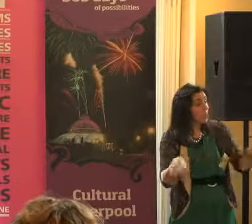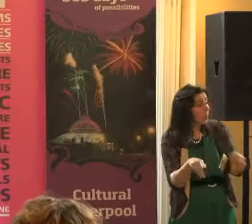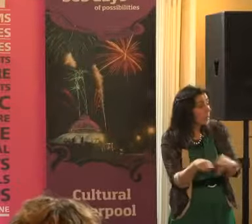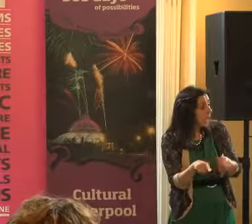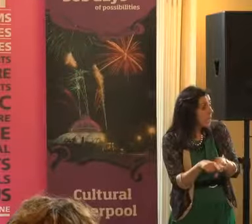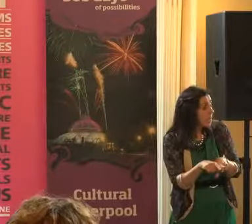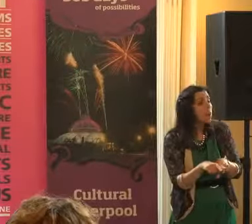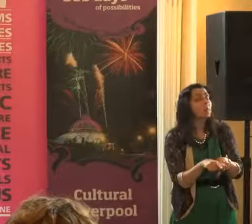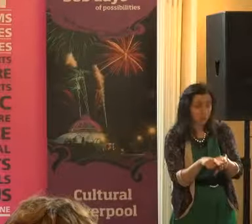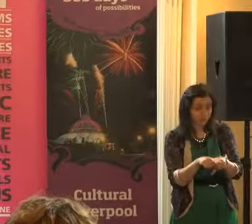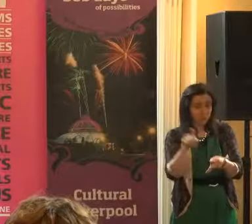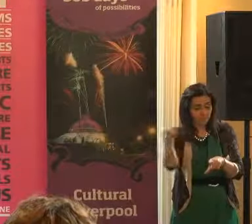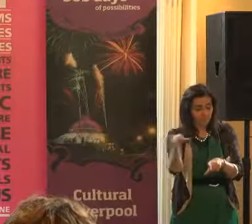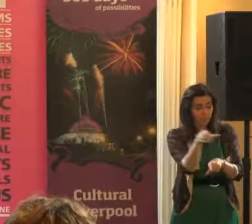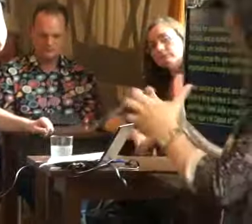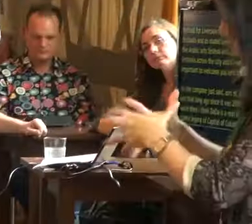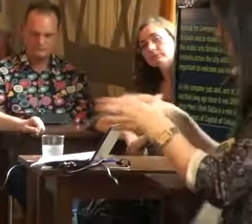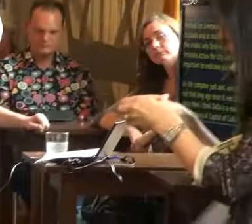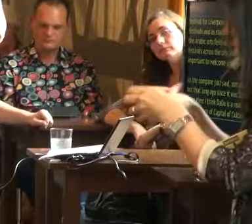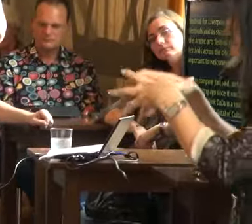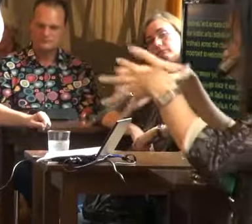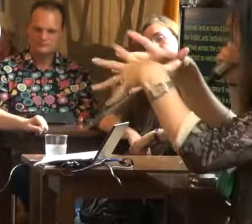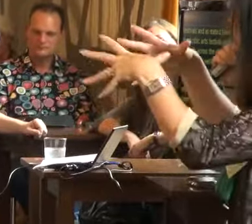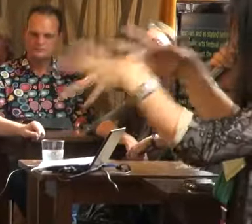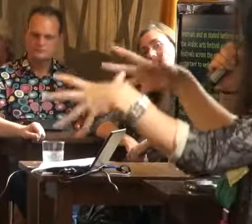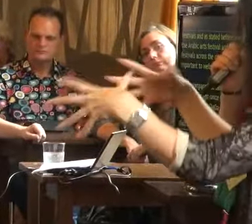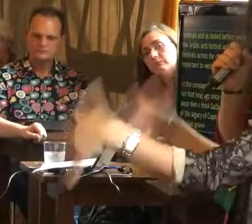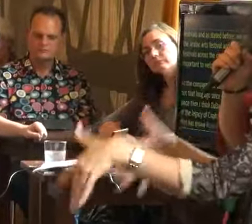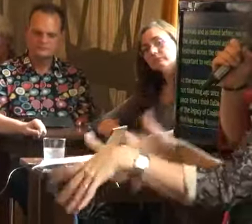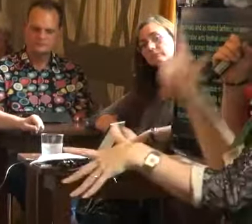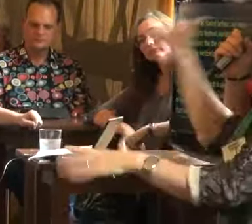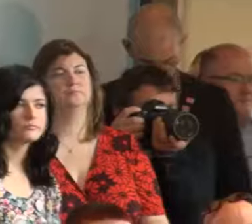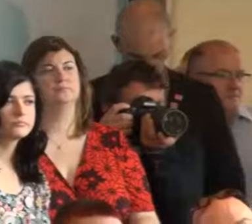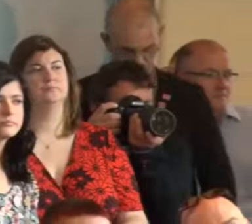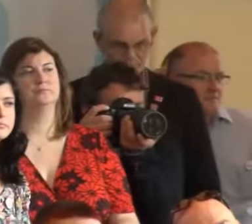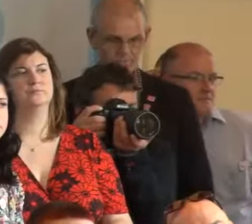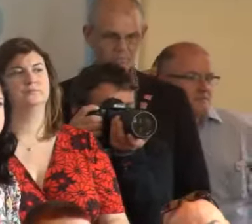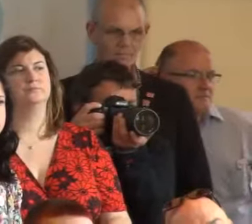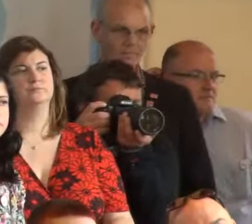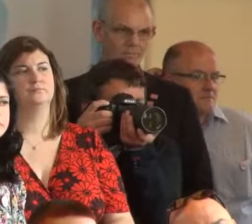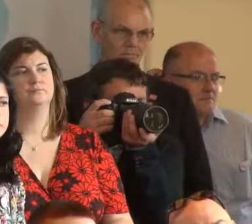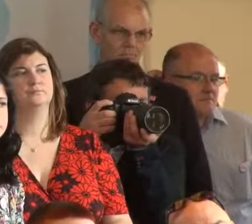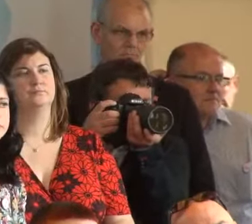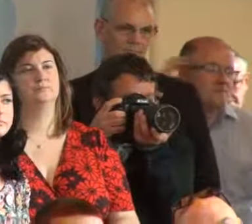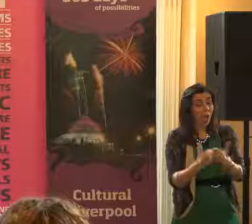and so we put her into an opportunity where she could maybe get some funding to help her career